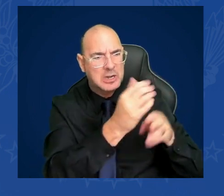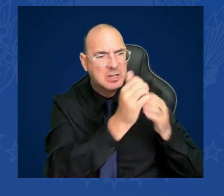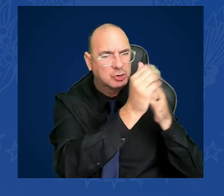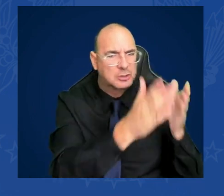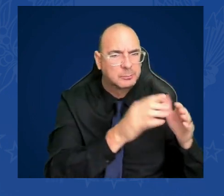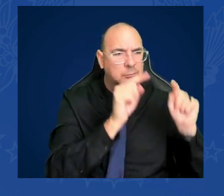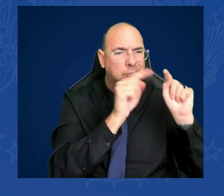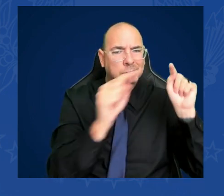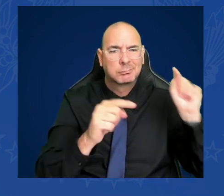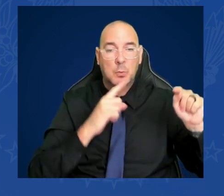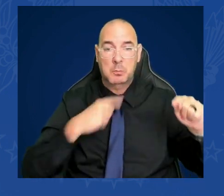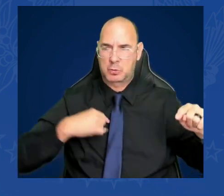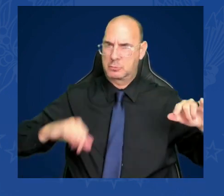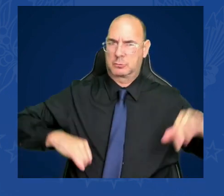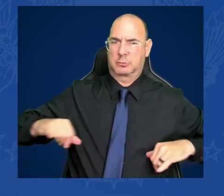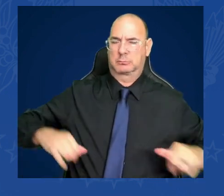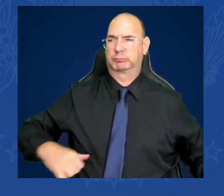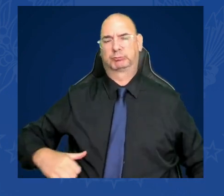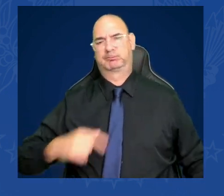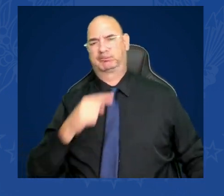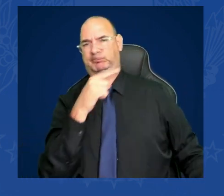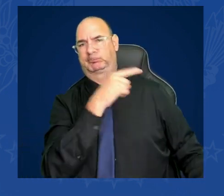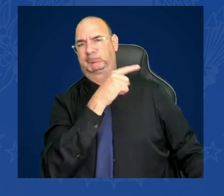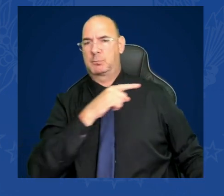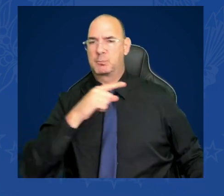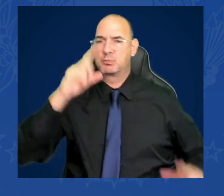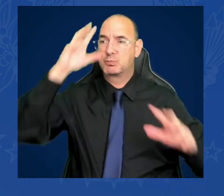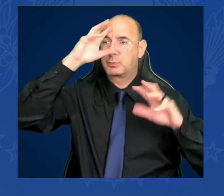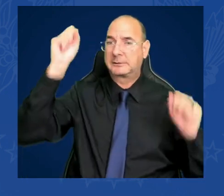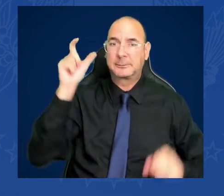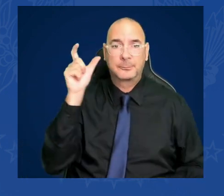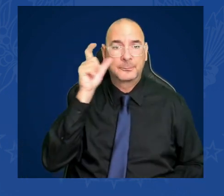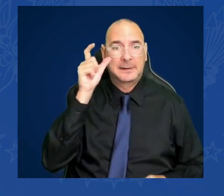well, we view our Cadets as our eyes and ears and hands